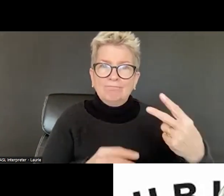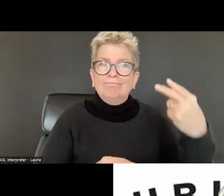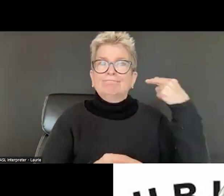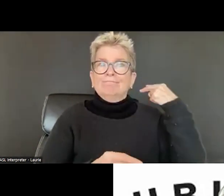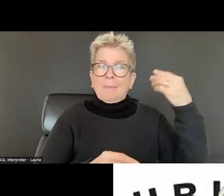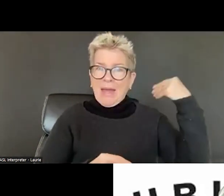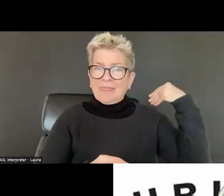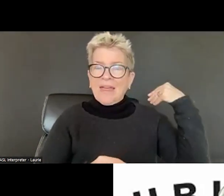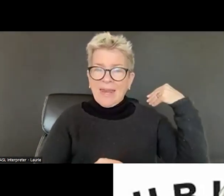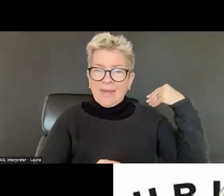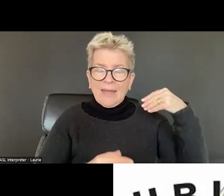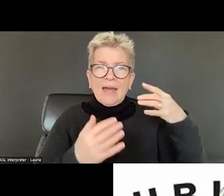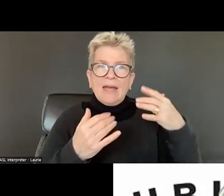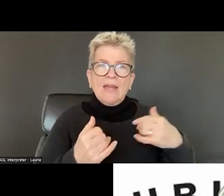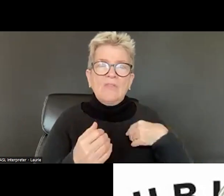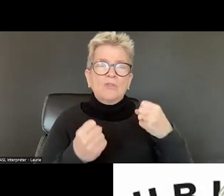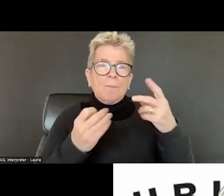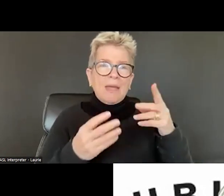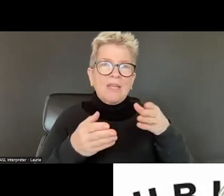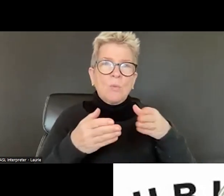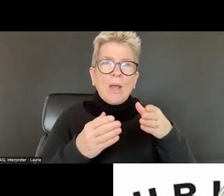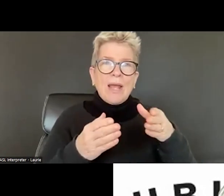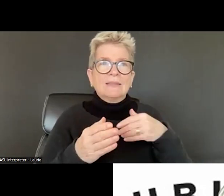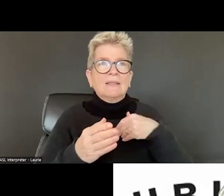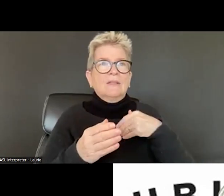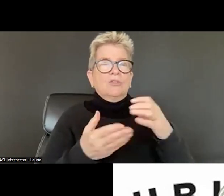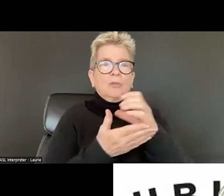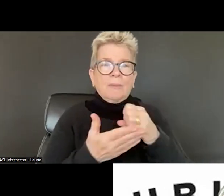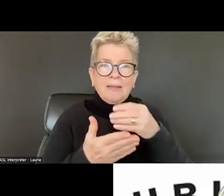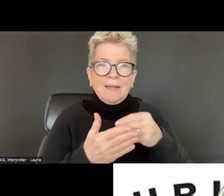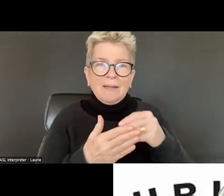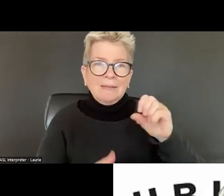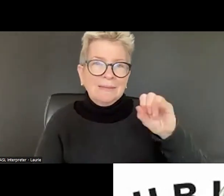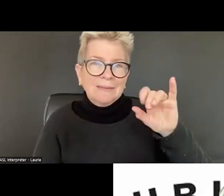there's so many ways to make money online there's so many great side hustles if you will then let's